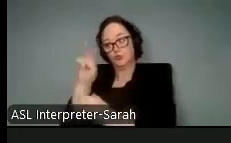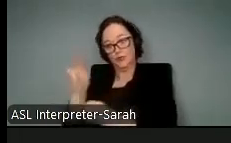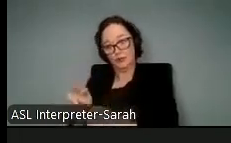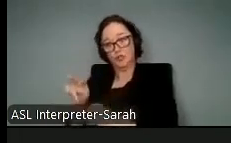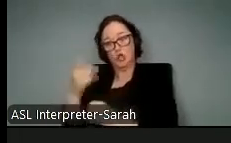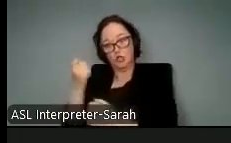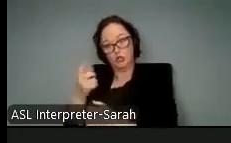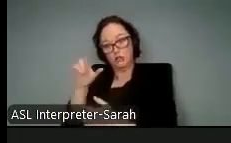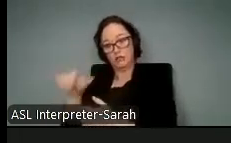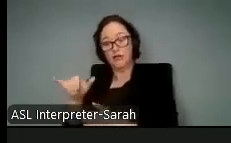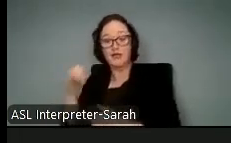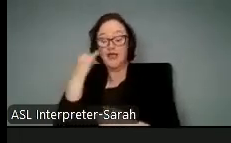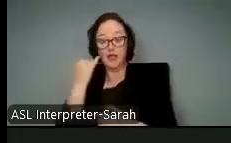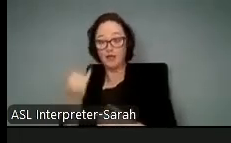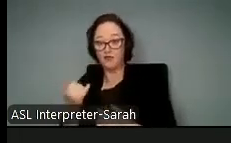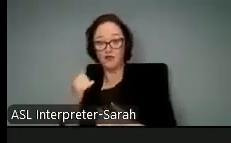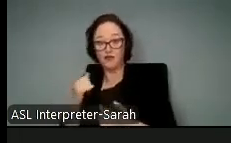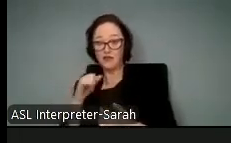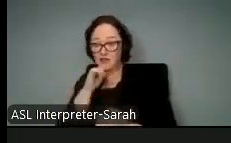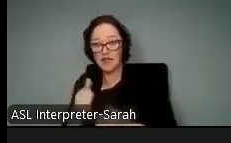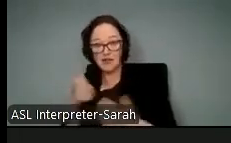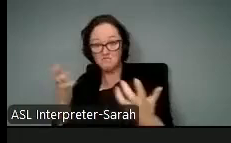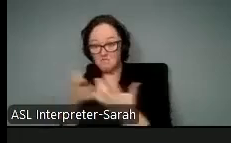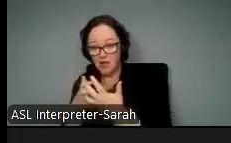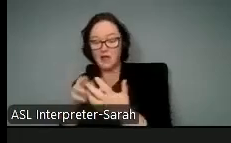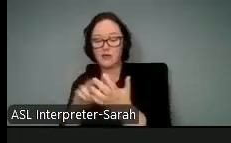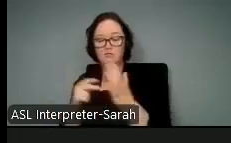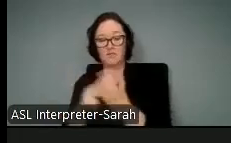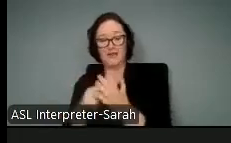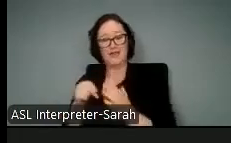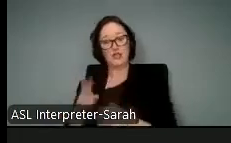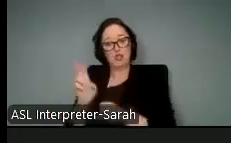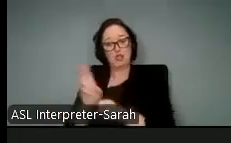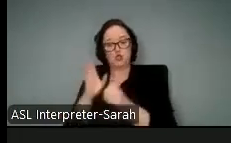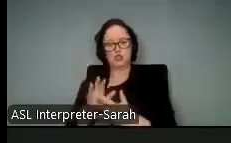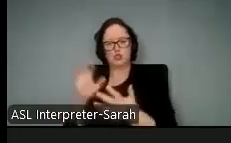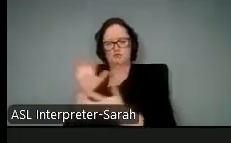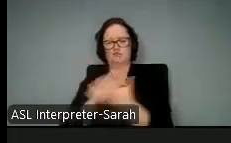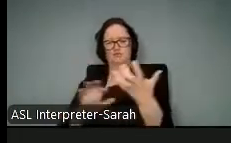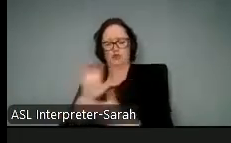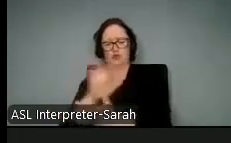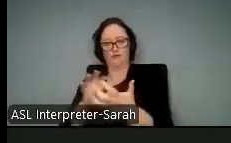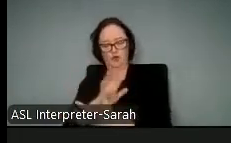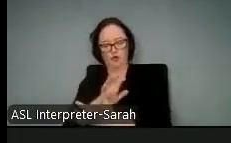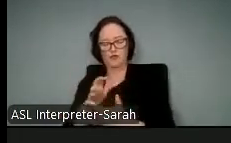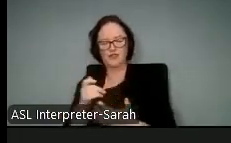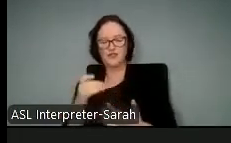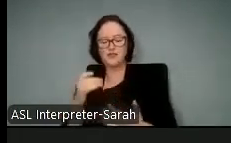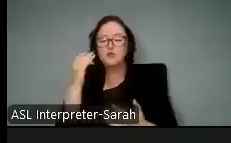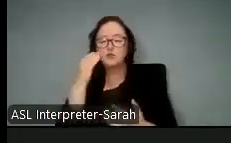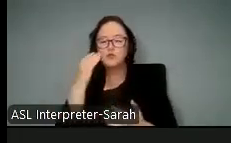we're not going to know what's going on. You can code something, kind of like the way you can trick a unit test into letting you pass a flag